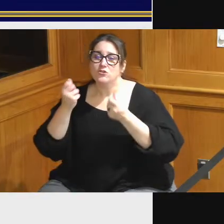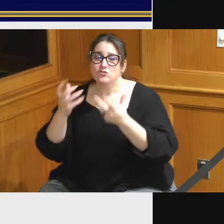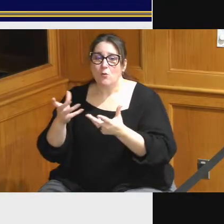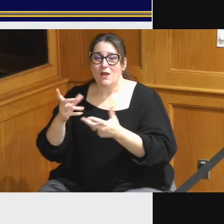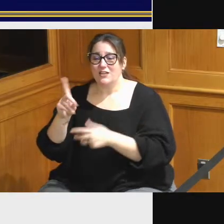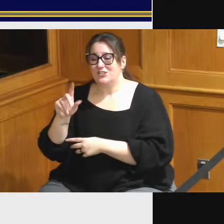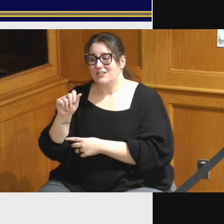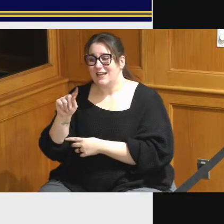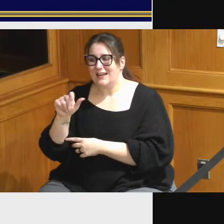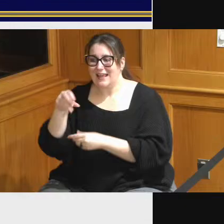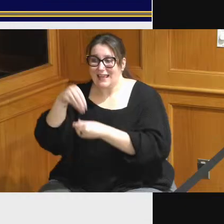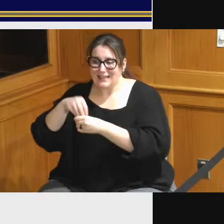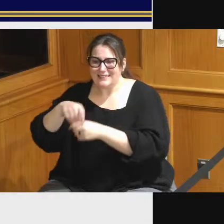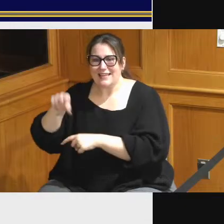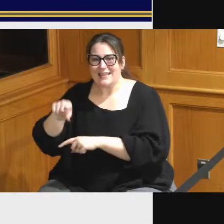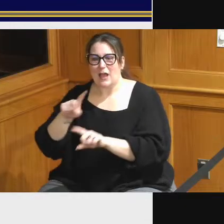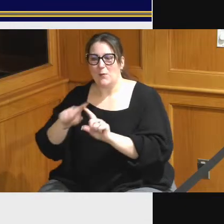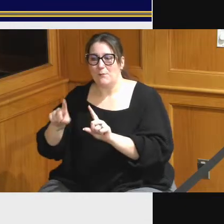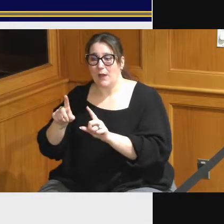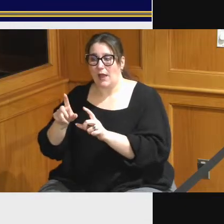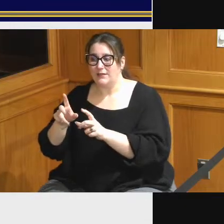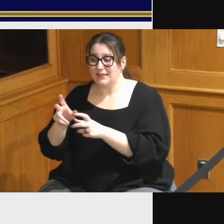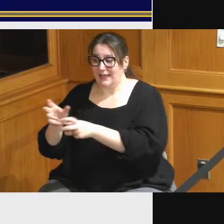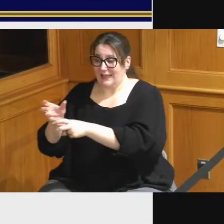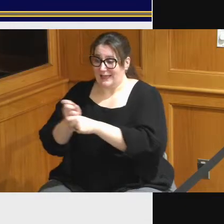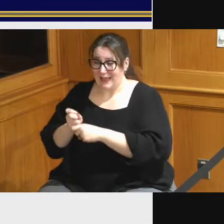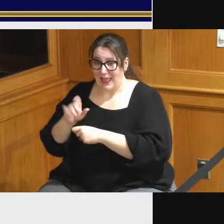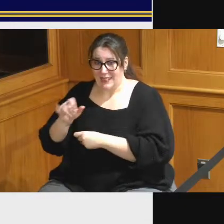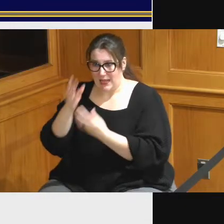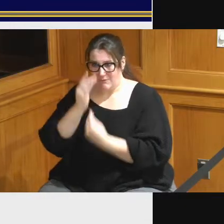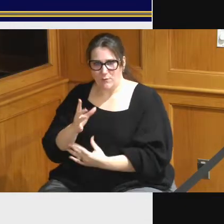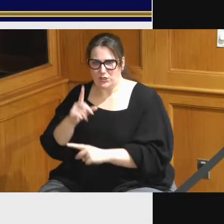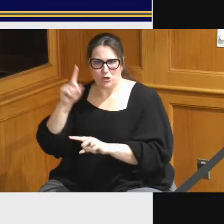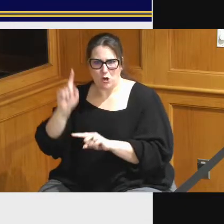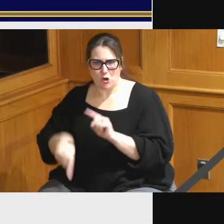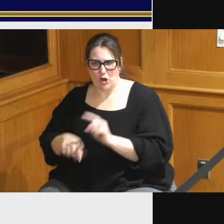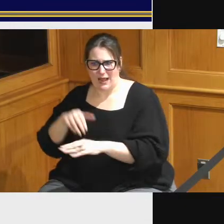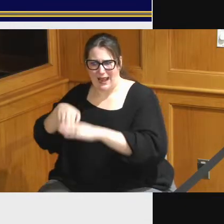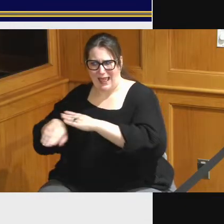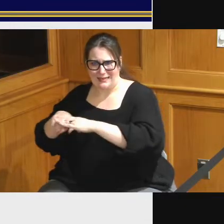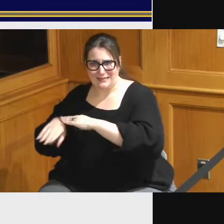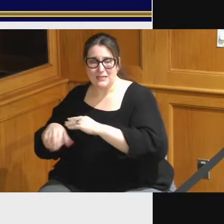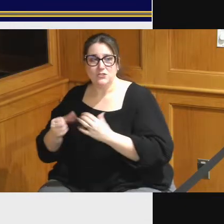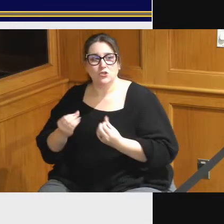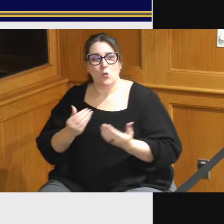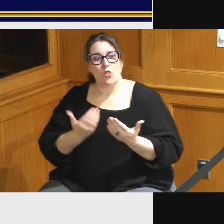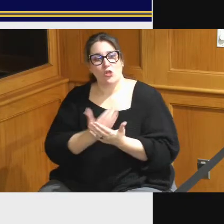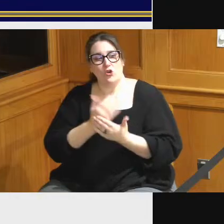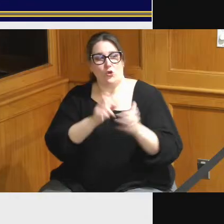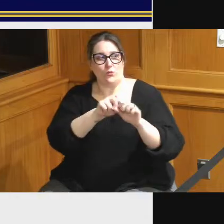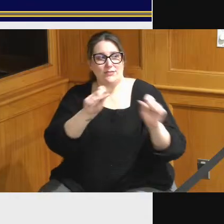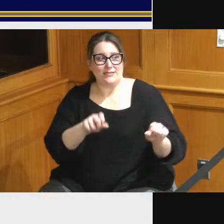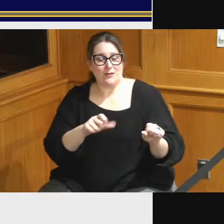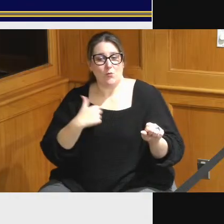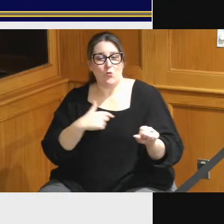get it out. So, this new jail management system is going to be able to allow us to collect all amount